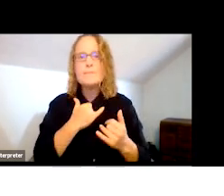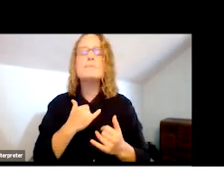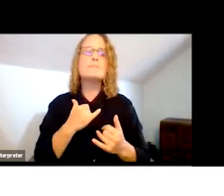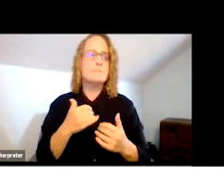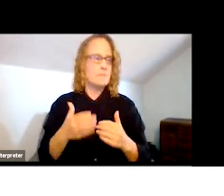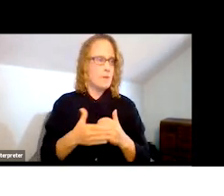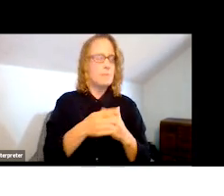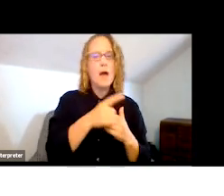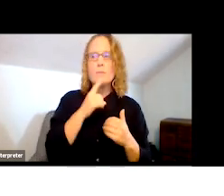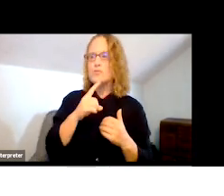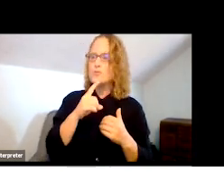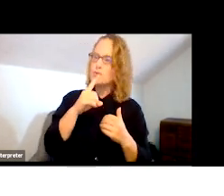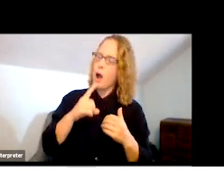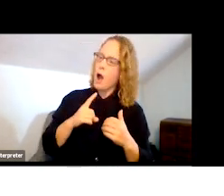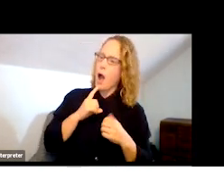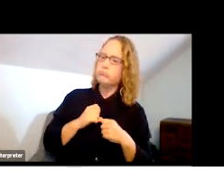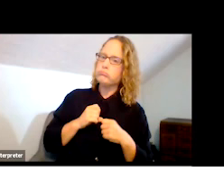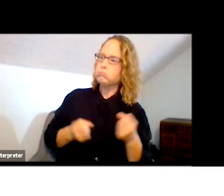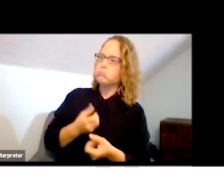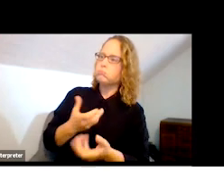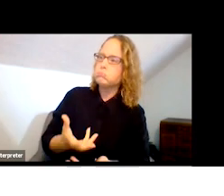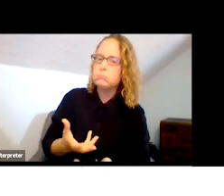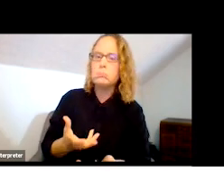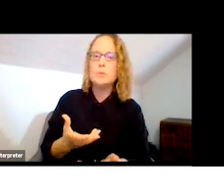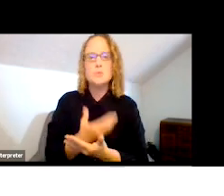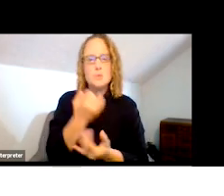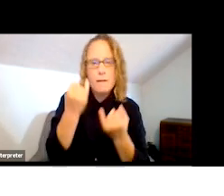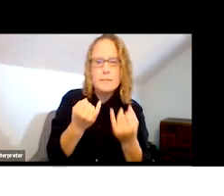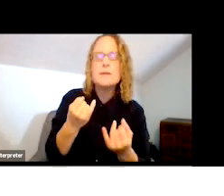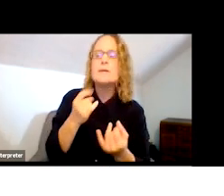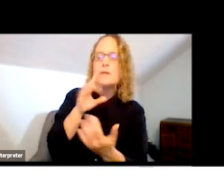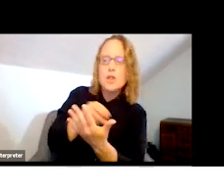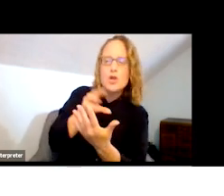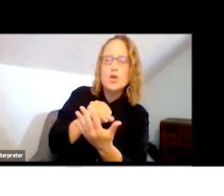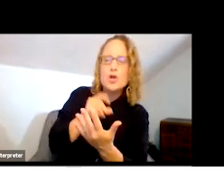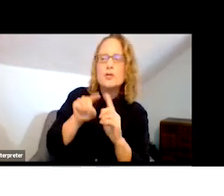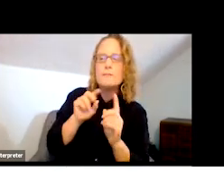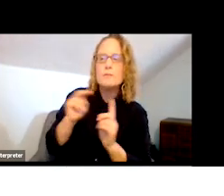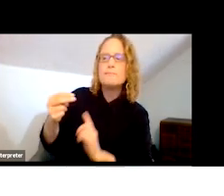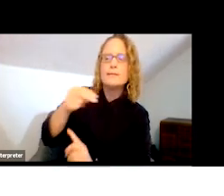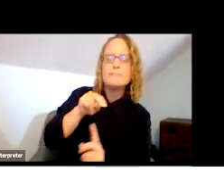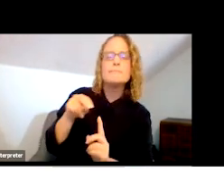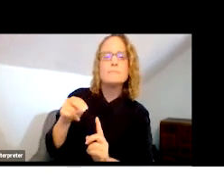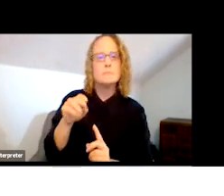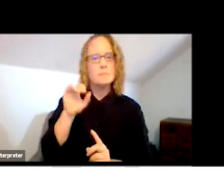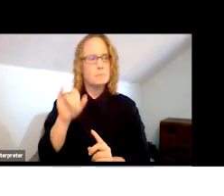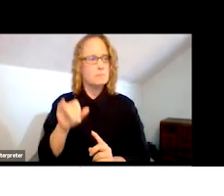it allows them to problem-solve. It allows them to learn from the things